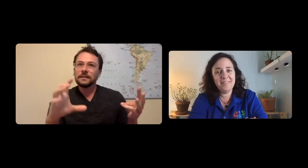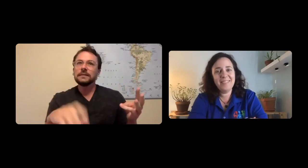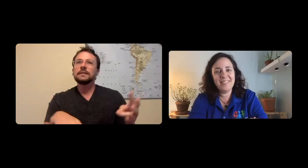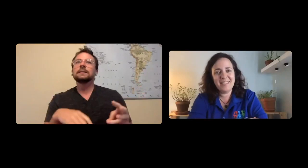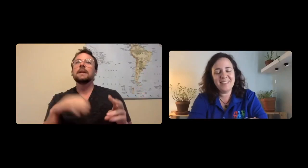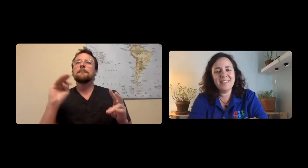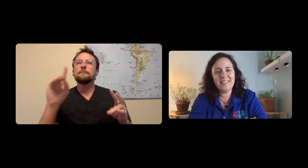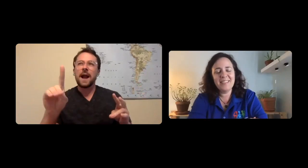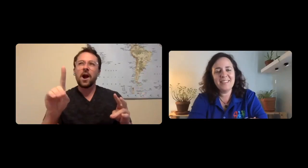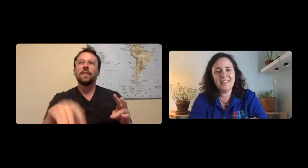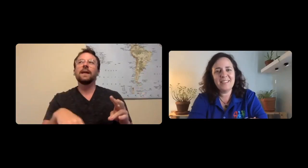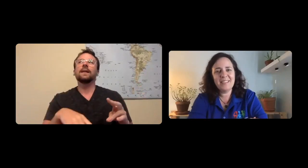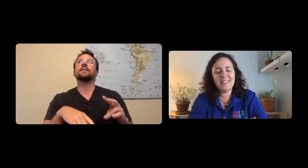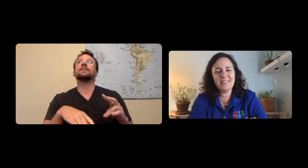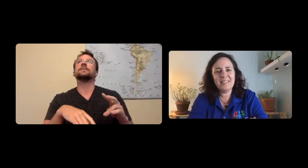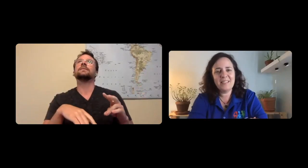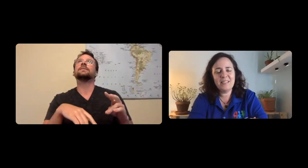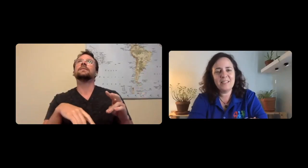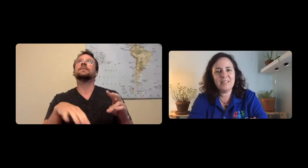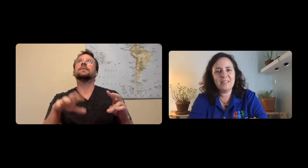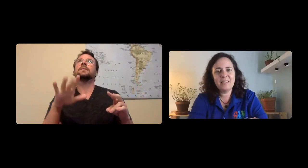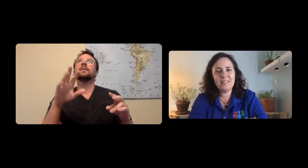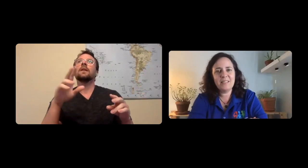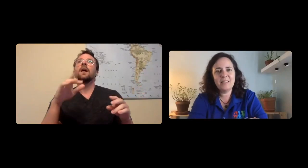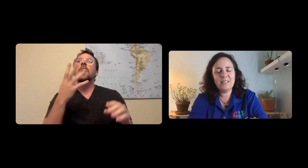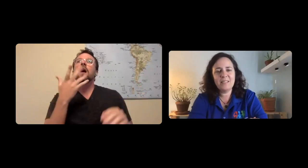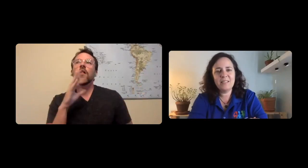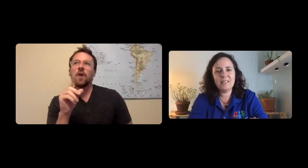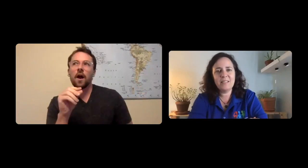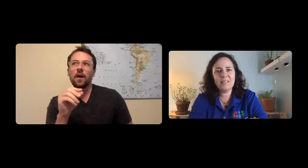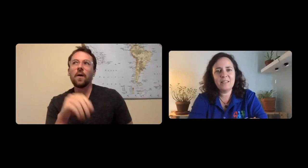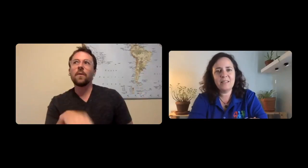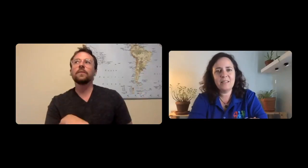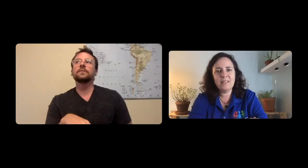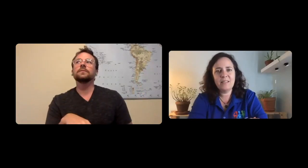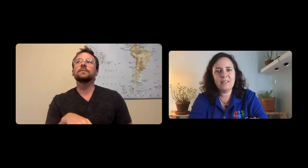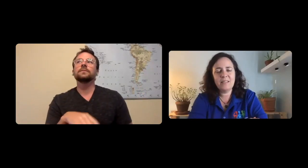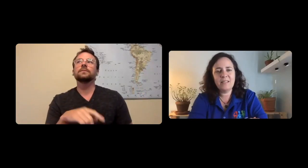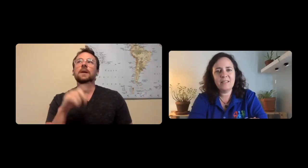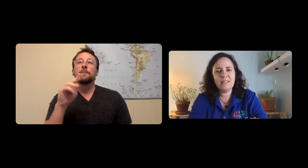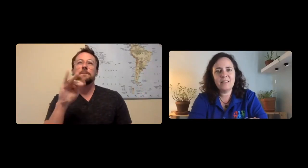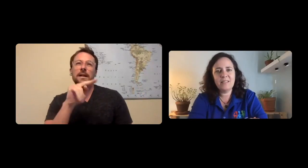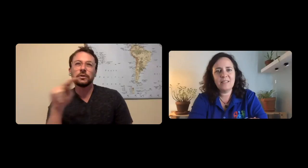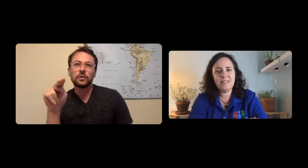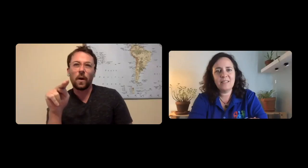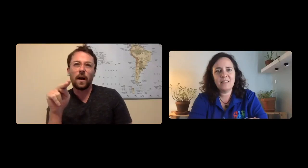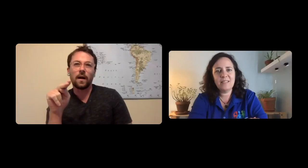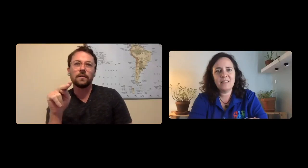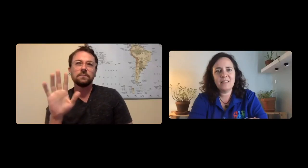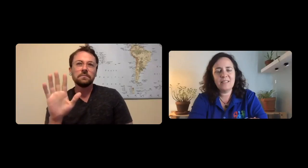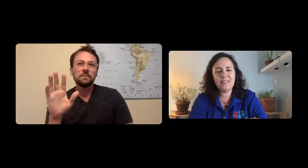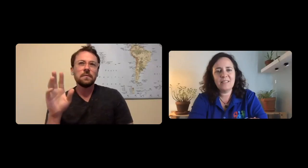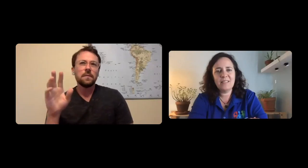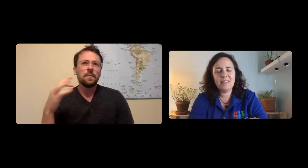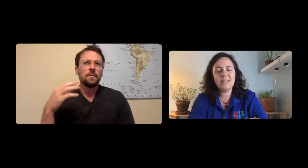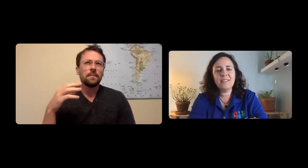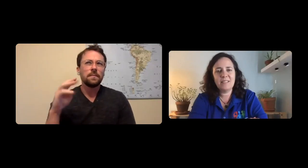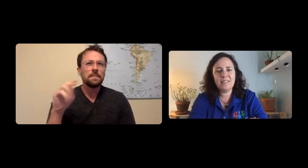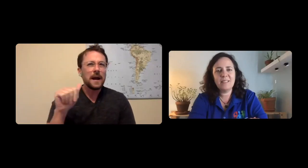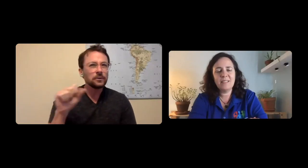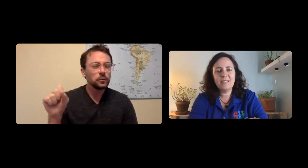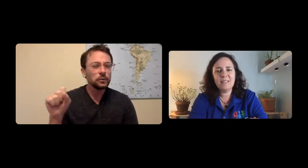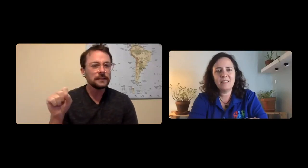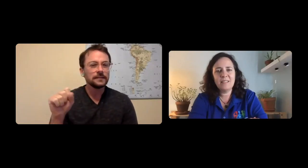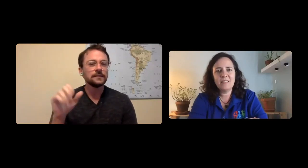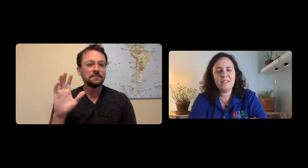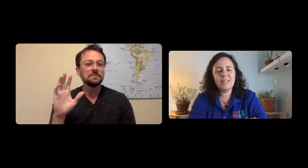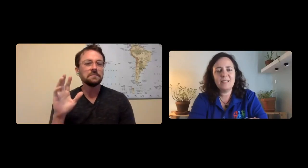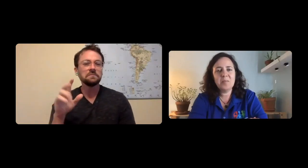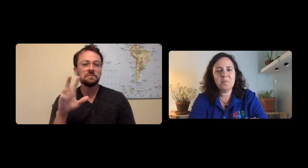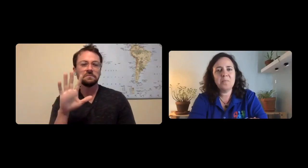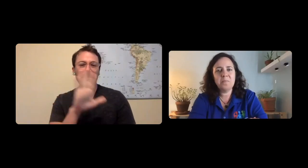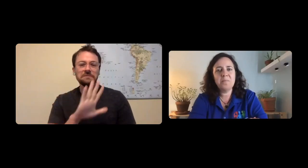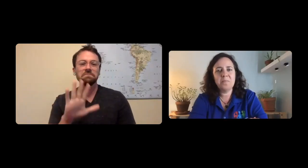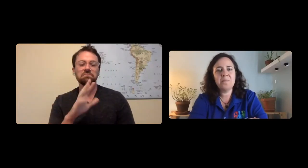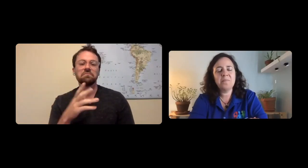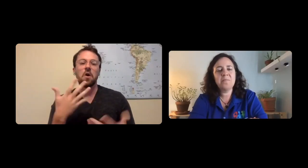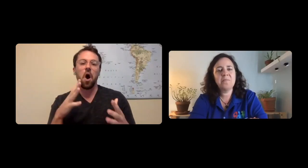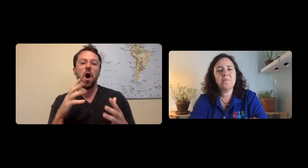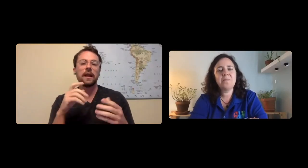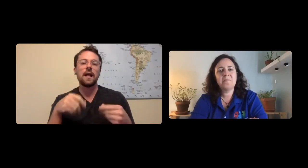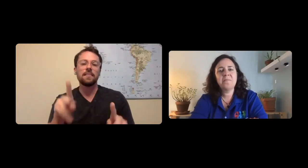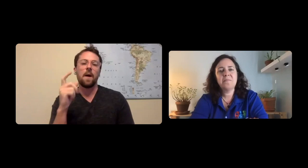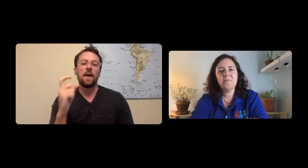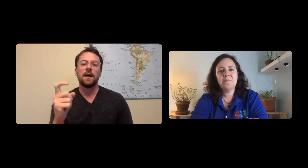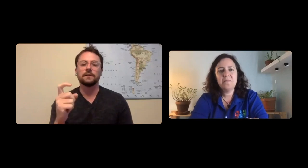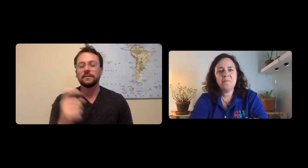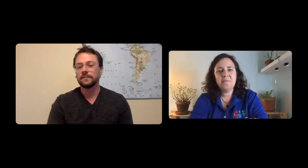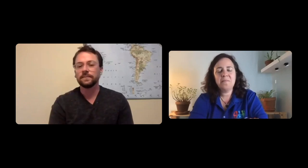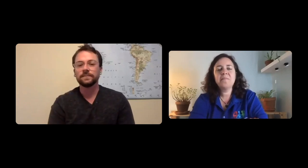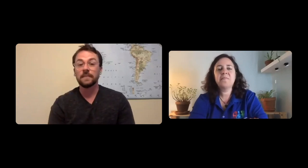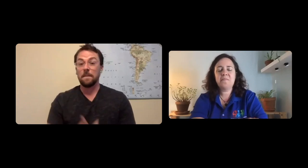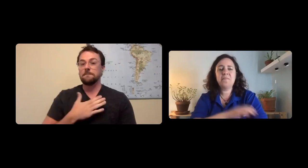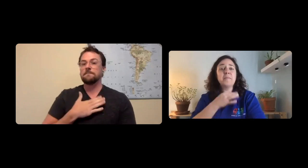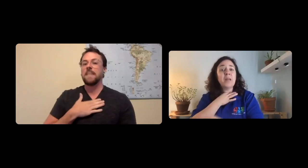allows it, Oregon, Washington DC, Maryland, Colorado, Minnesota, Massachusetts, allow